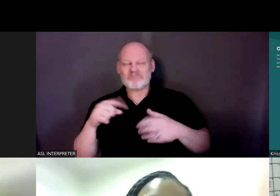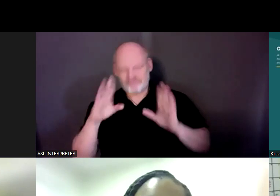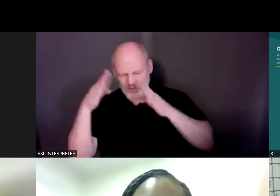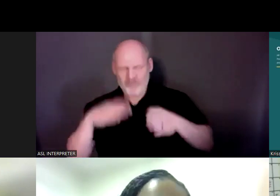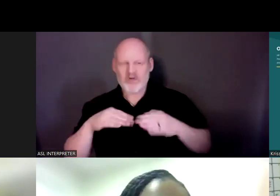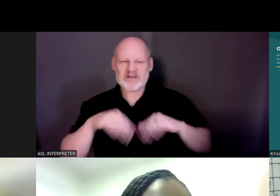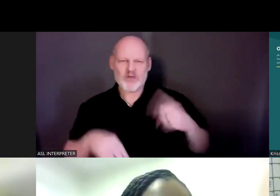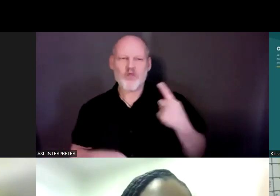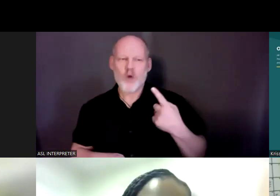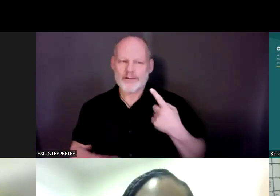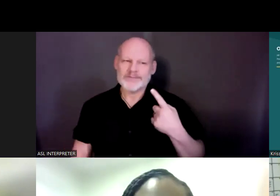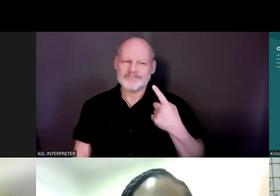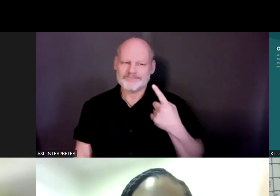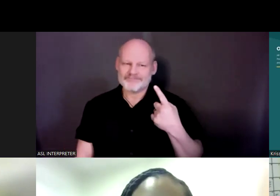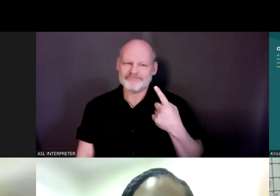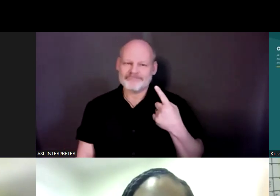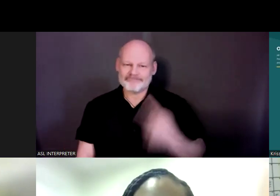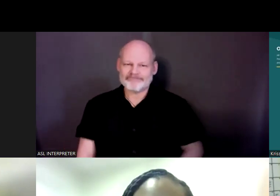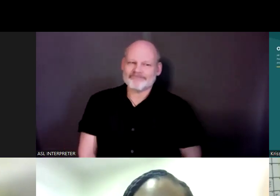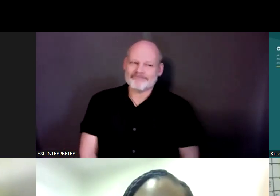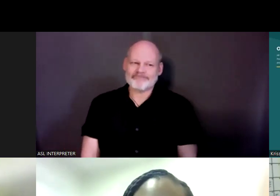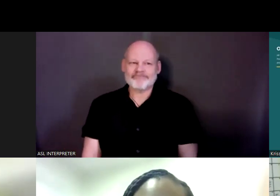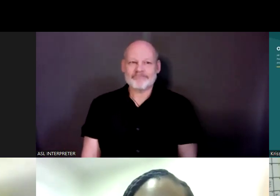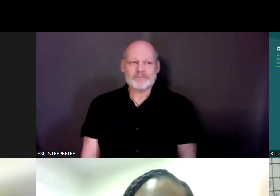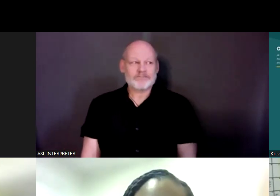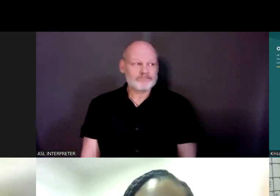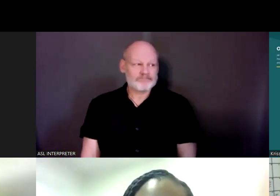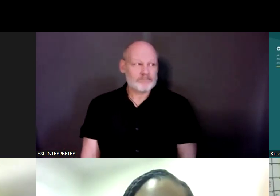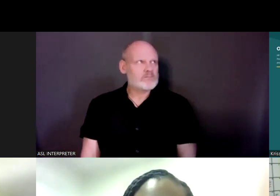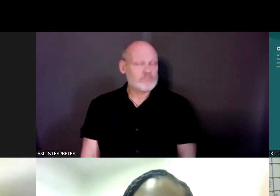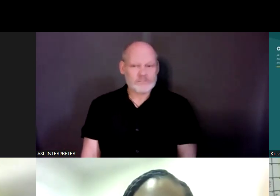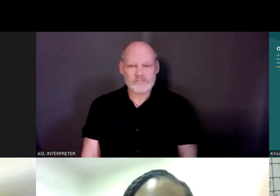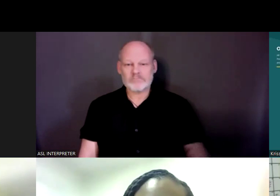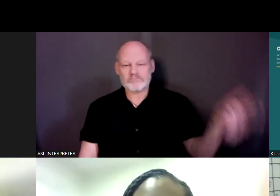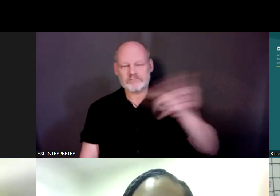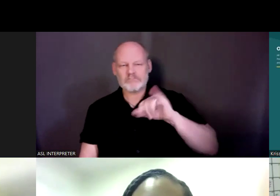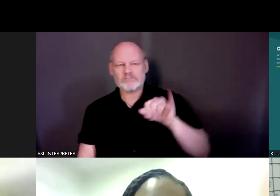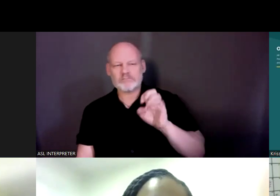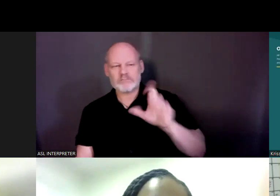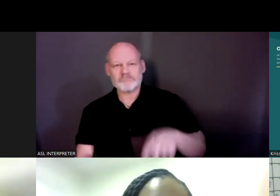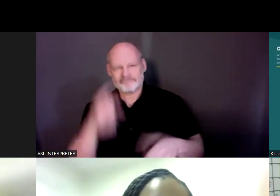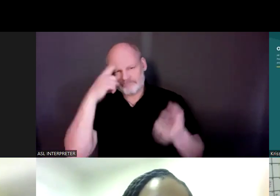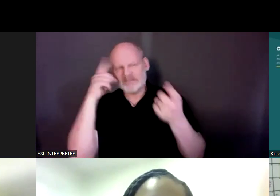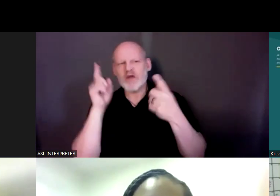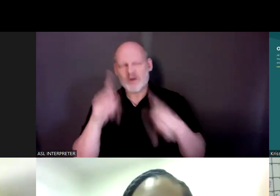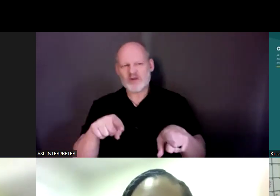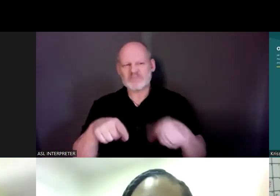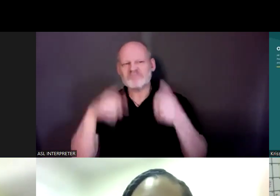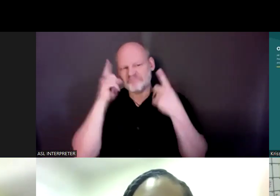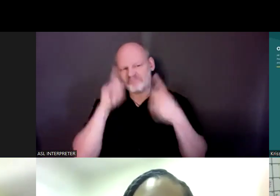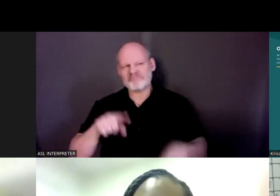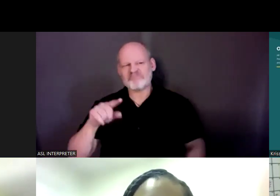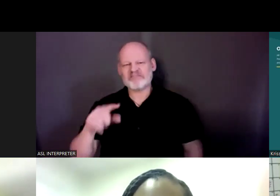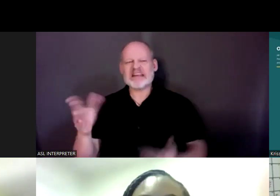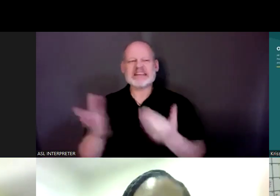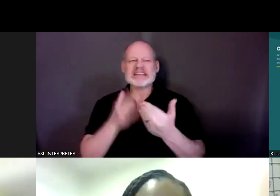start I would agree agree as well yeah tier you know it's so easy to focus on tier tier